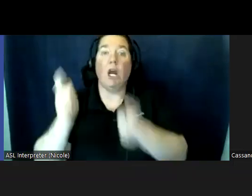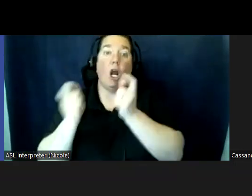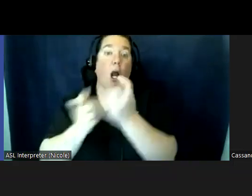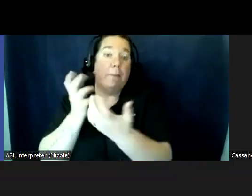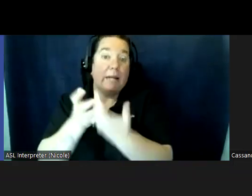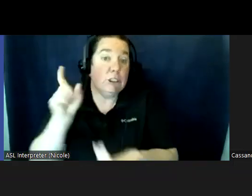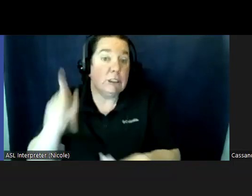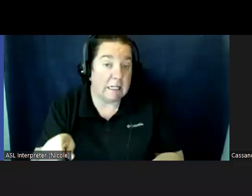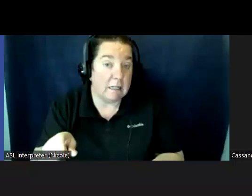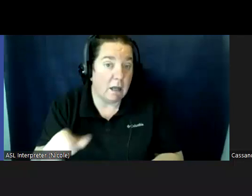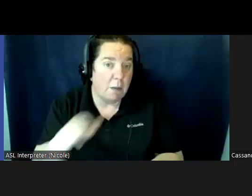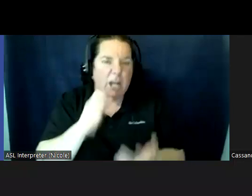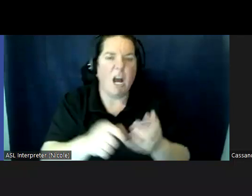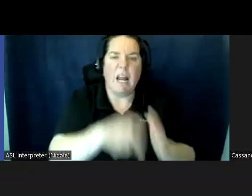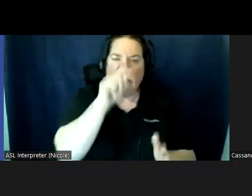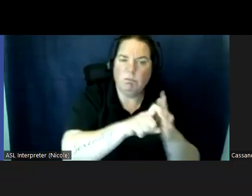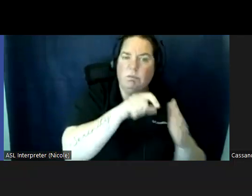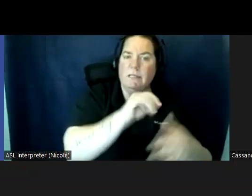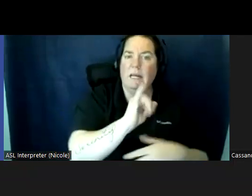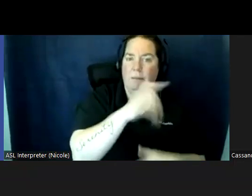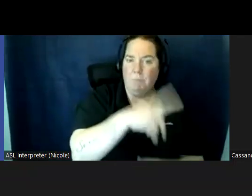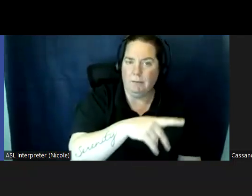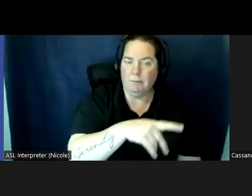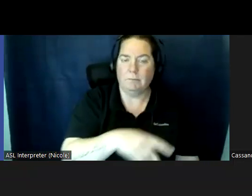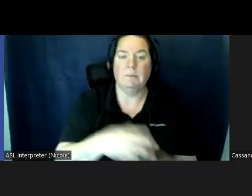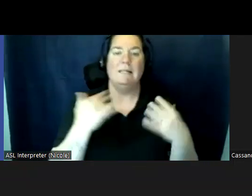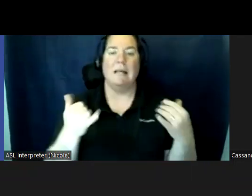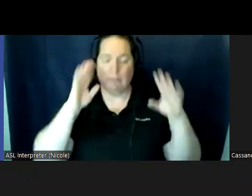But as you go through the process. Today the focus is on adverse effect.